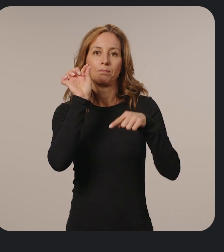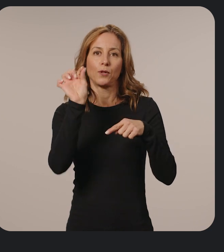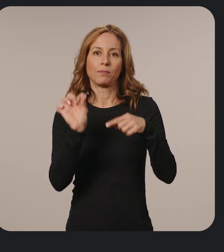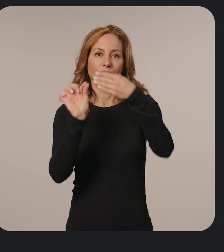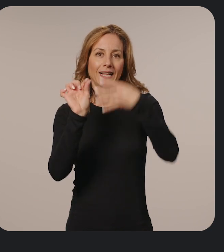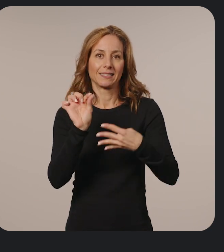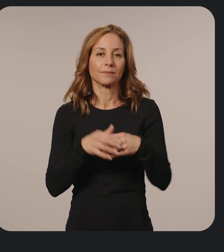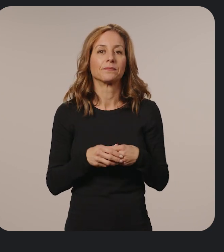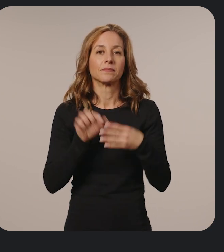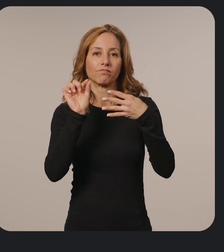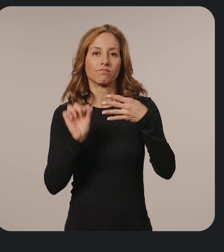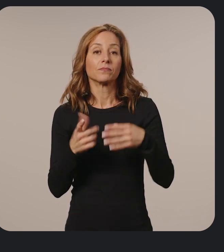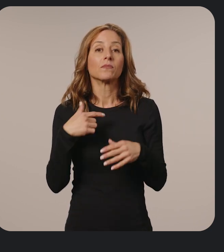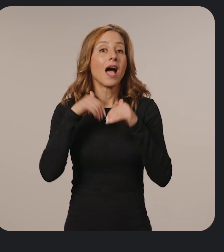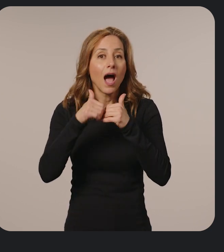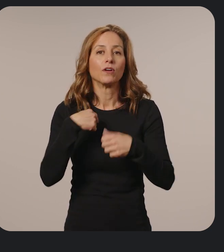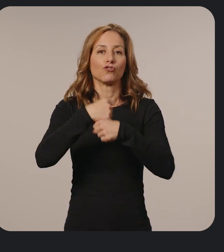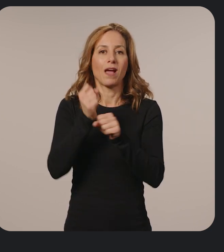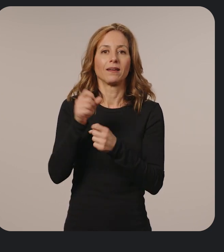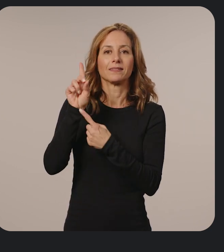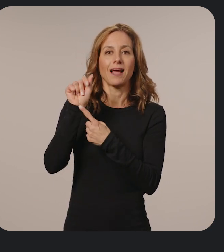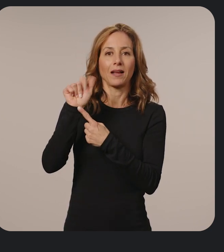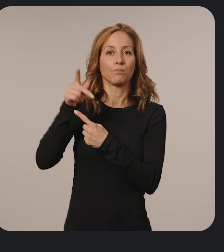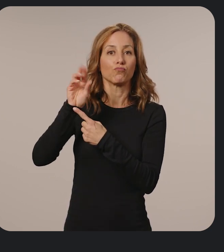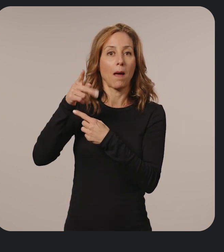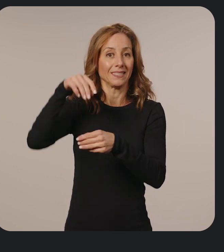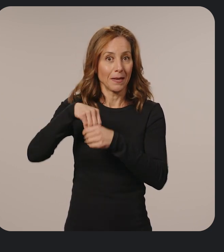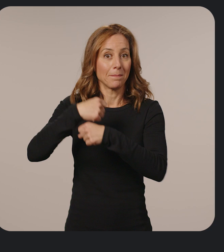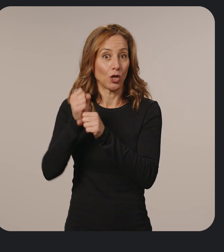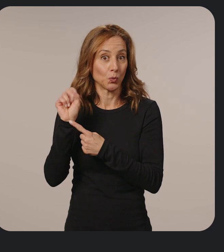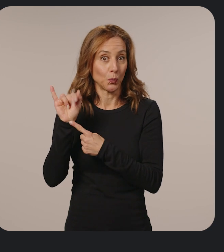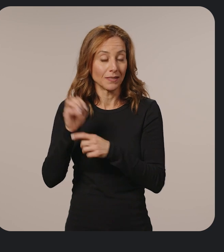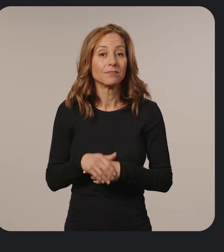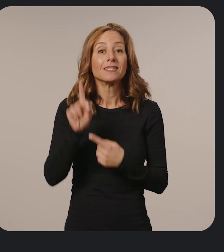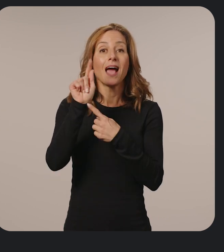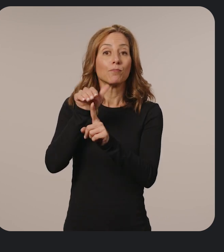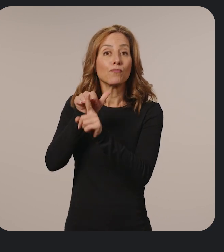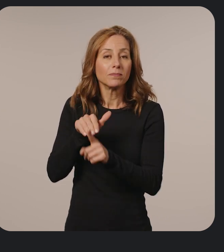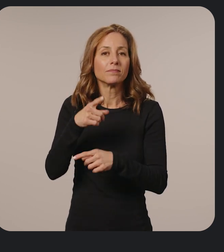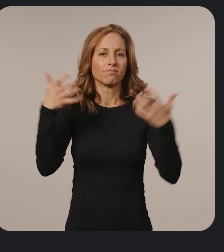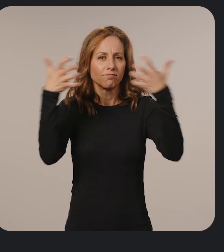I'll do this by creating what's called in Maker Suite a data prompt. Data prompts combine instructions with examples.